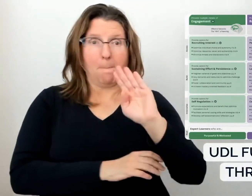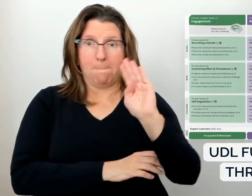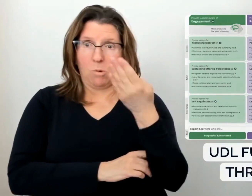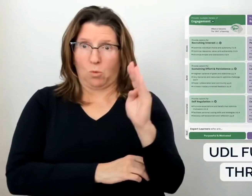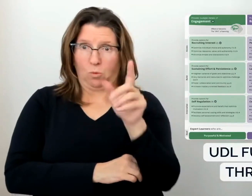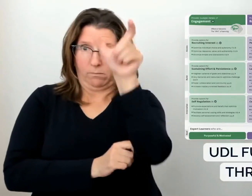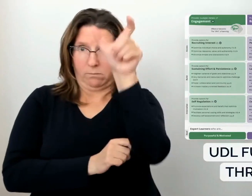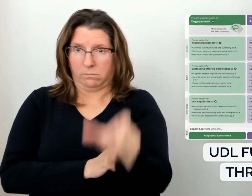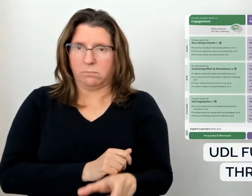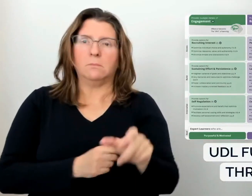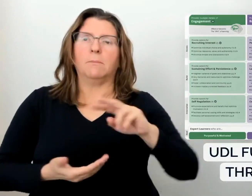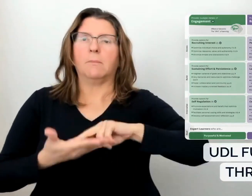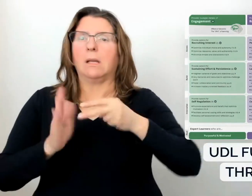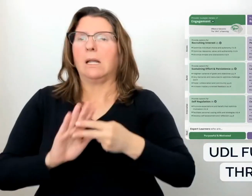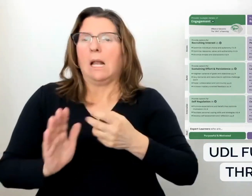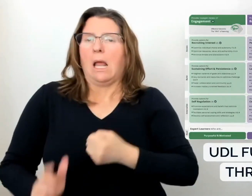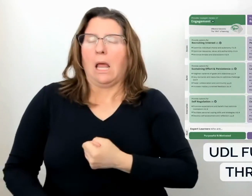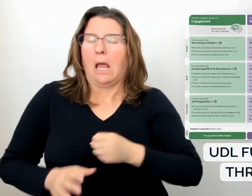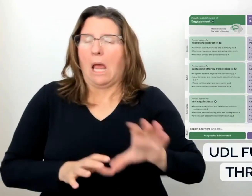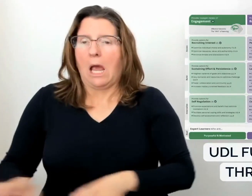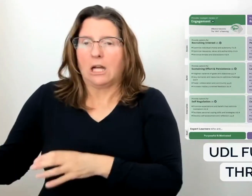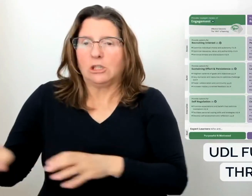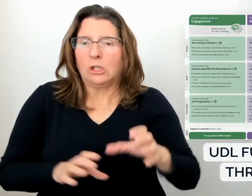The blue column is action and expression,